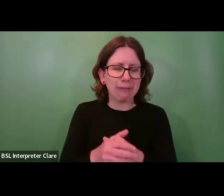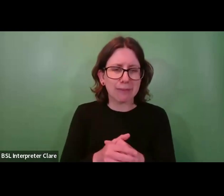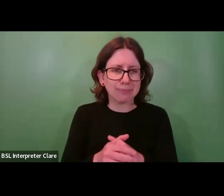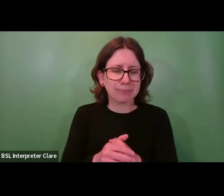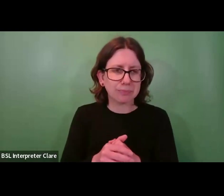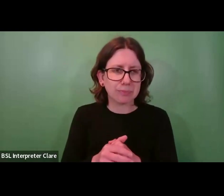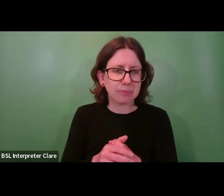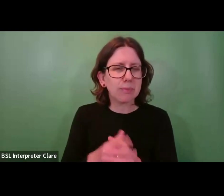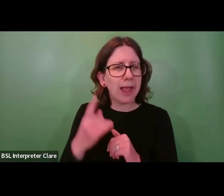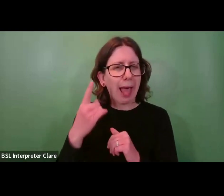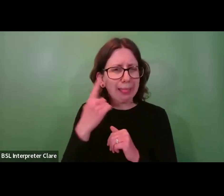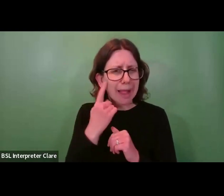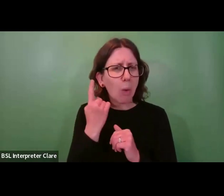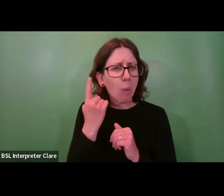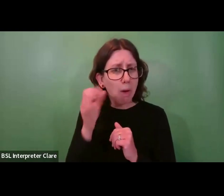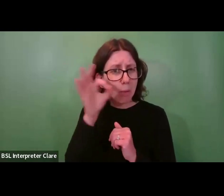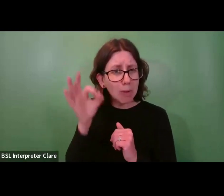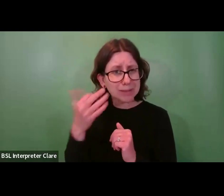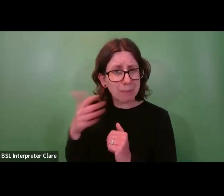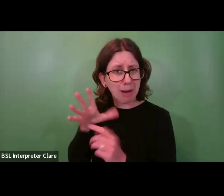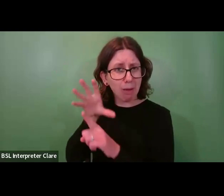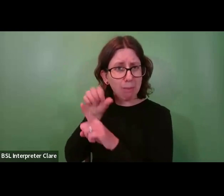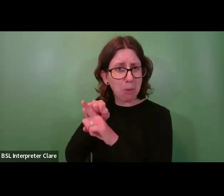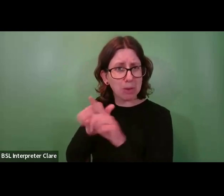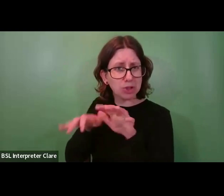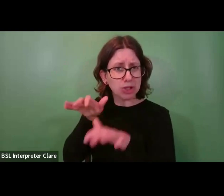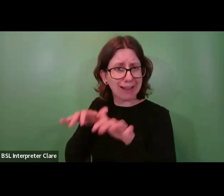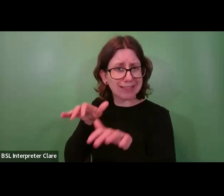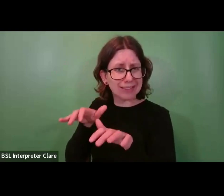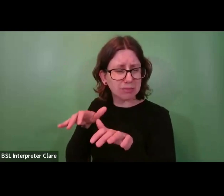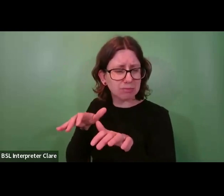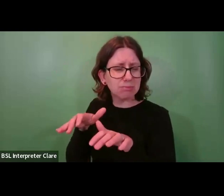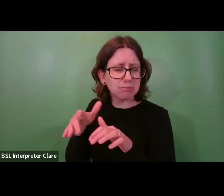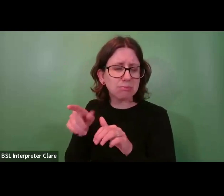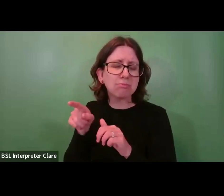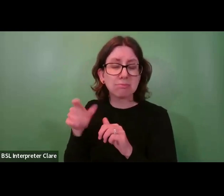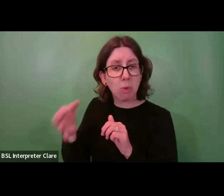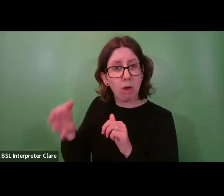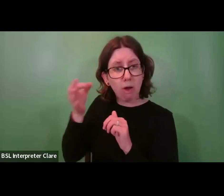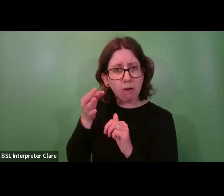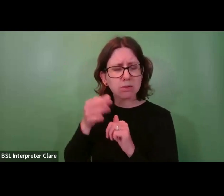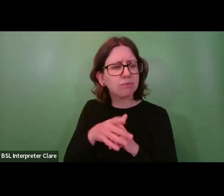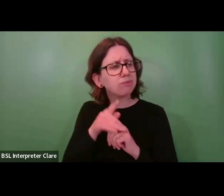I think one of the questions I caught sight of as we were talking earlier talked about are you looking for people with